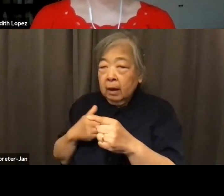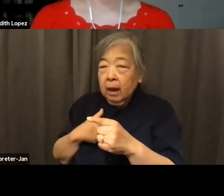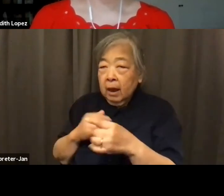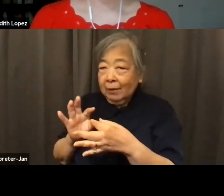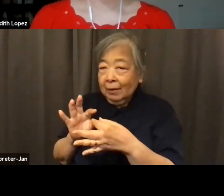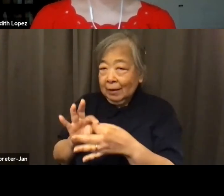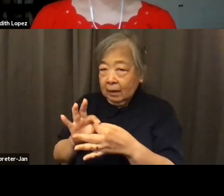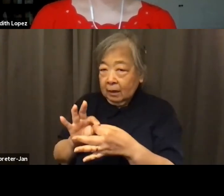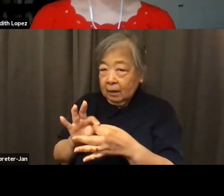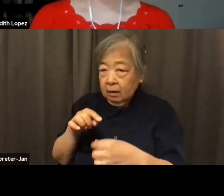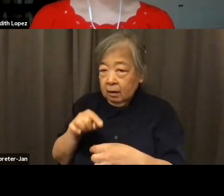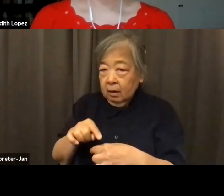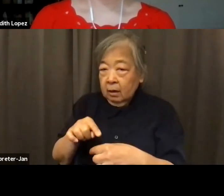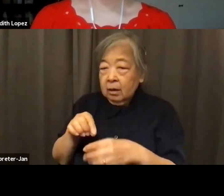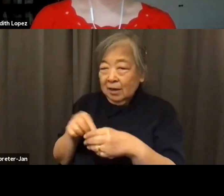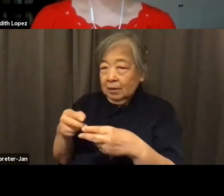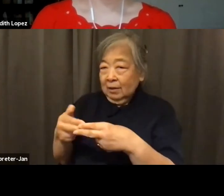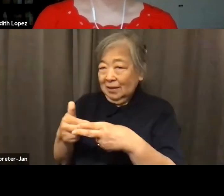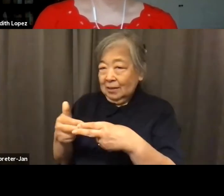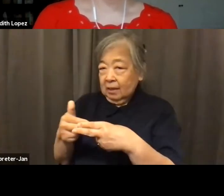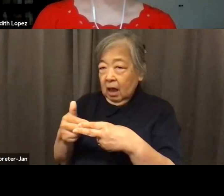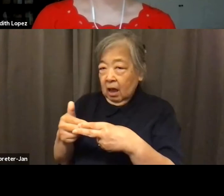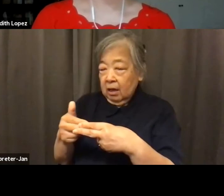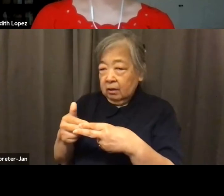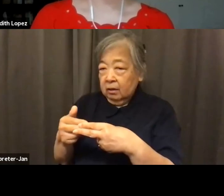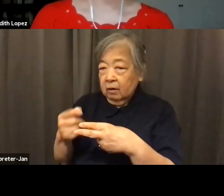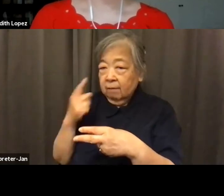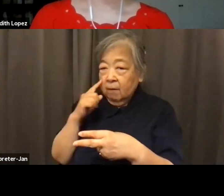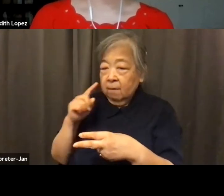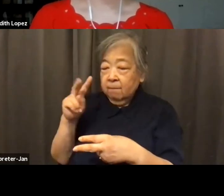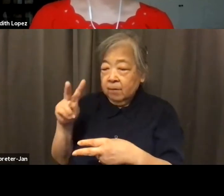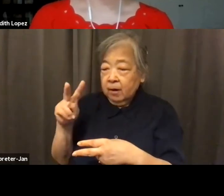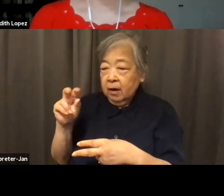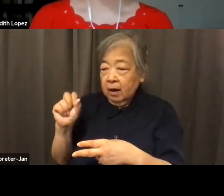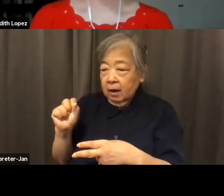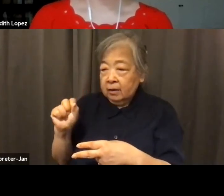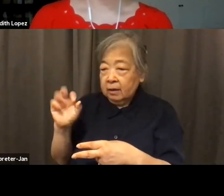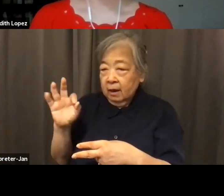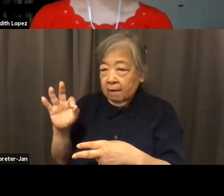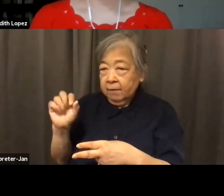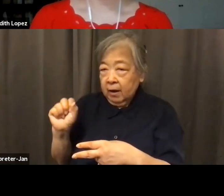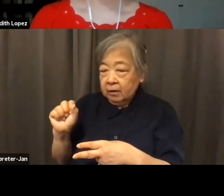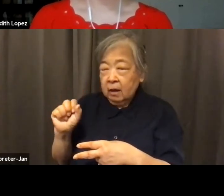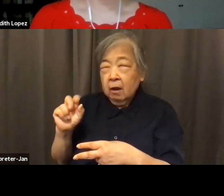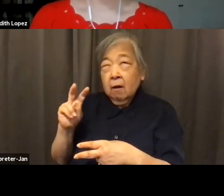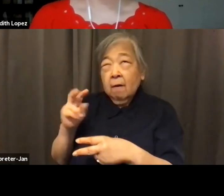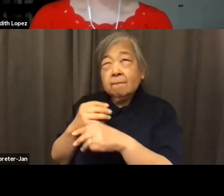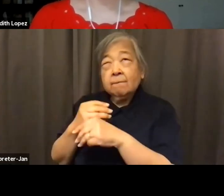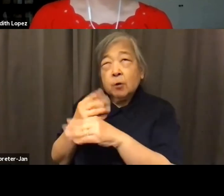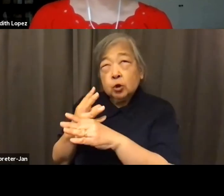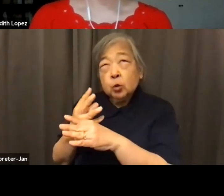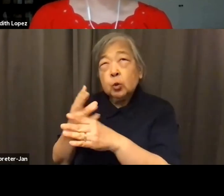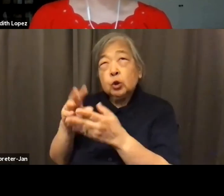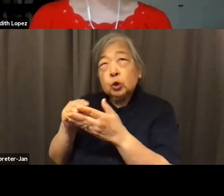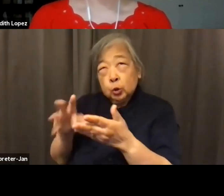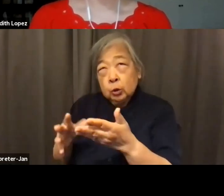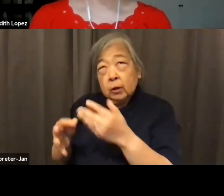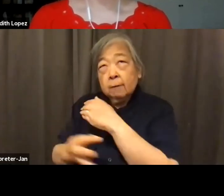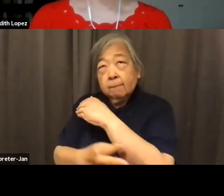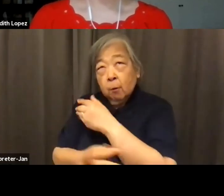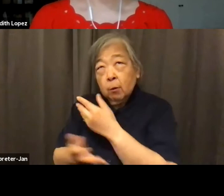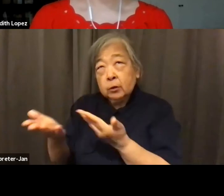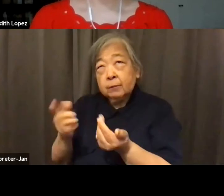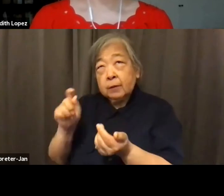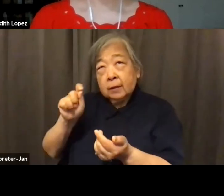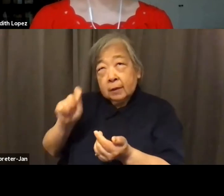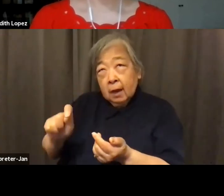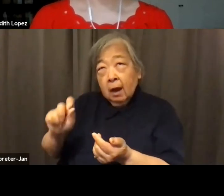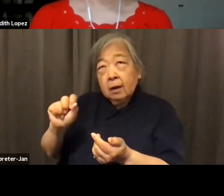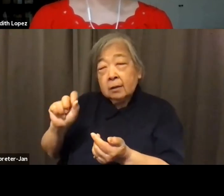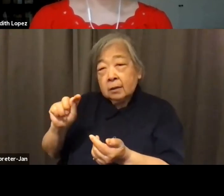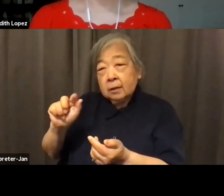in the slide deck for VSFS, Virtual Student Foreign Service, .state.gov.